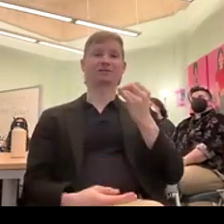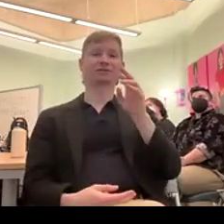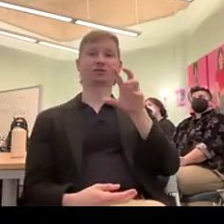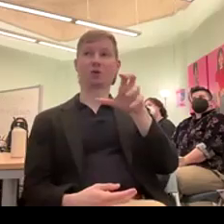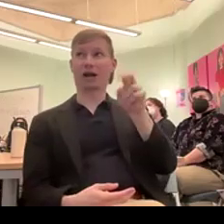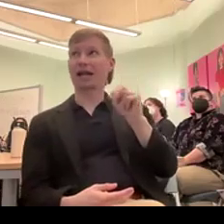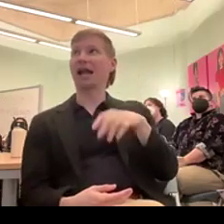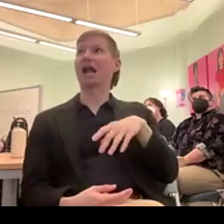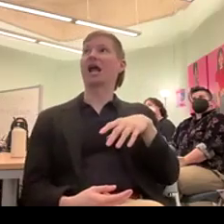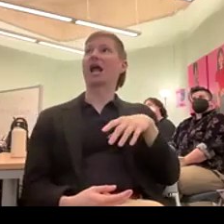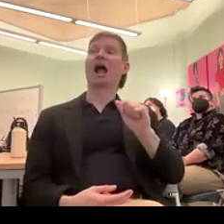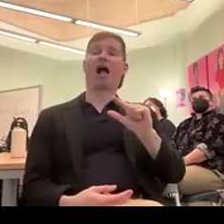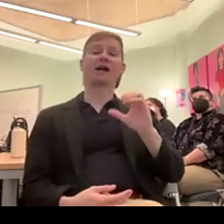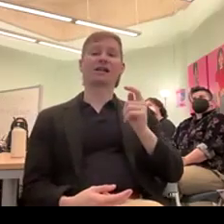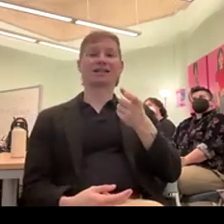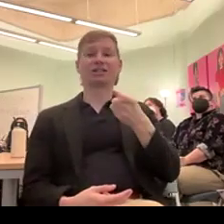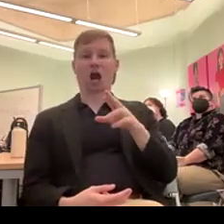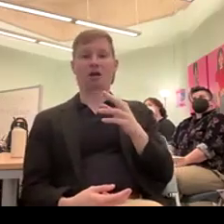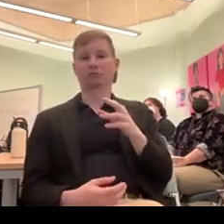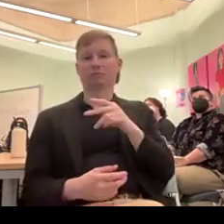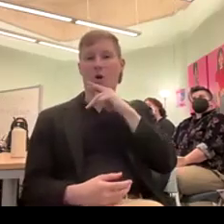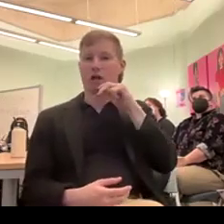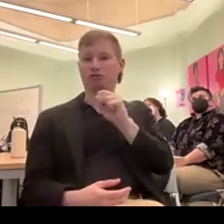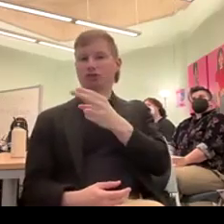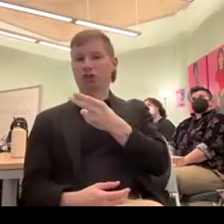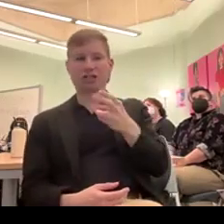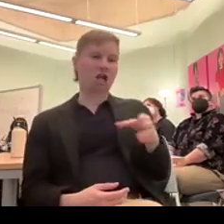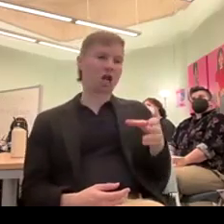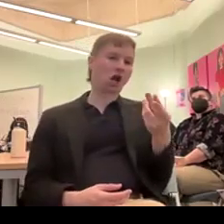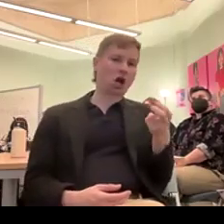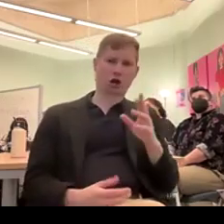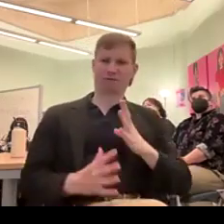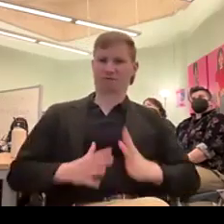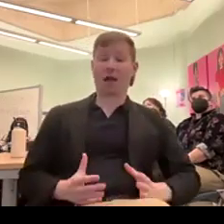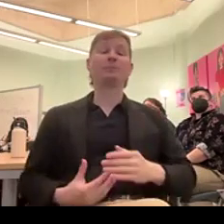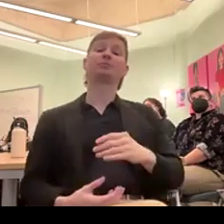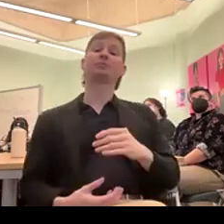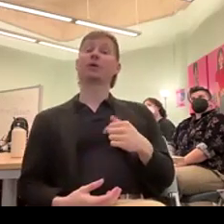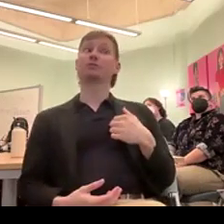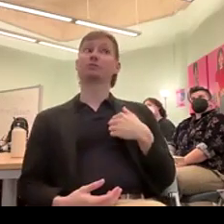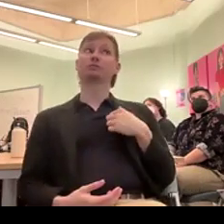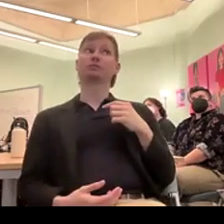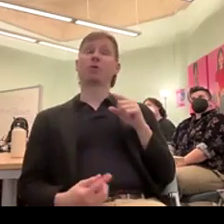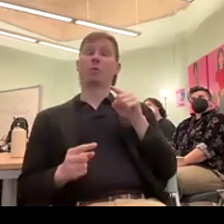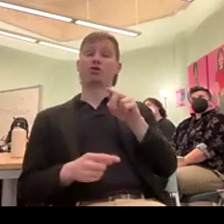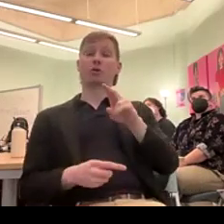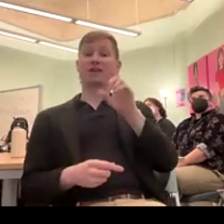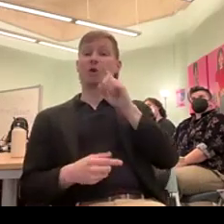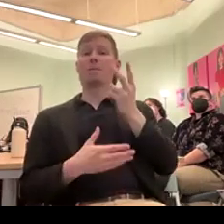Yeah, hi everyone, my name is Jordan Alcantar. She/her pronouns are fine. I